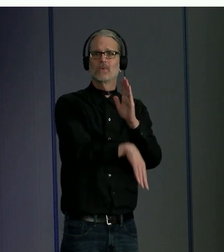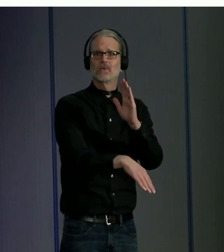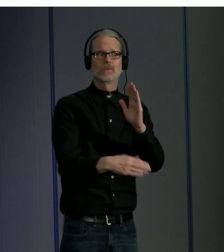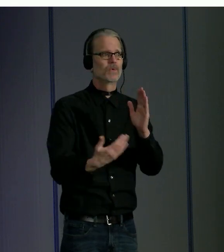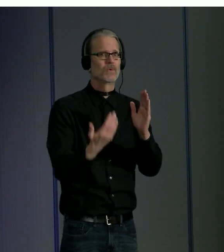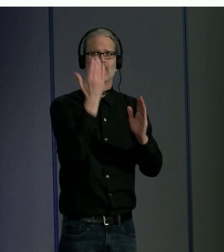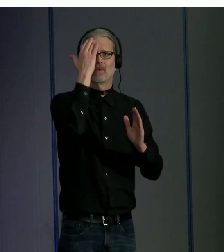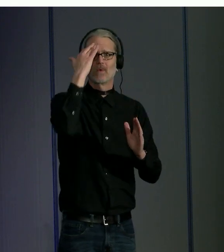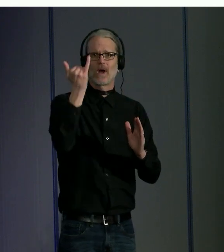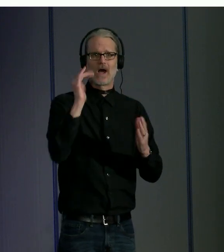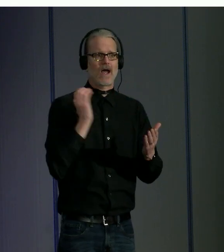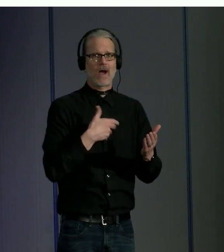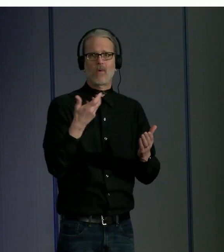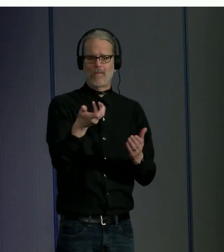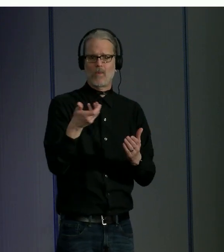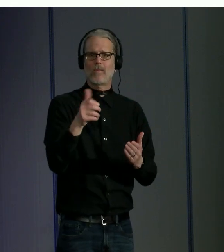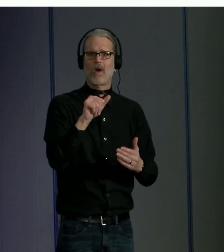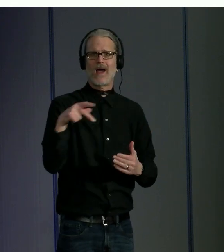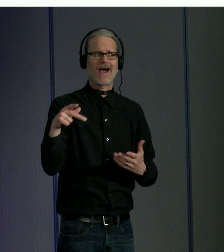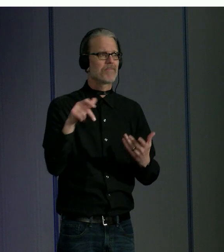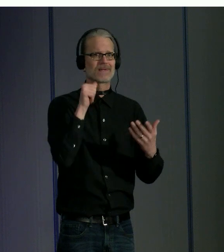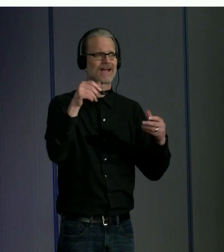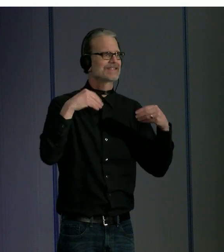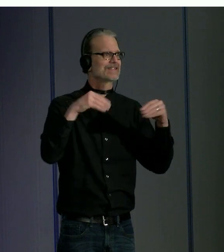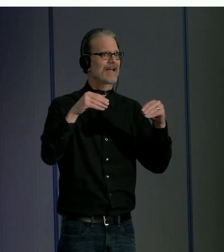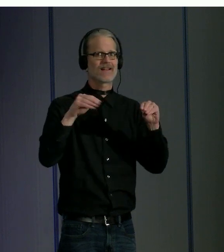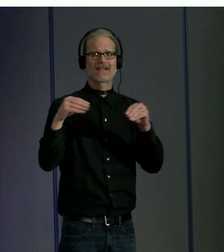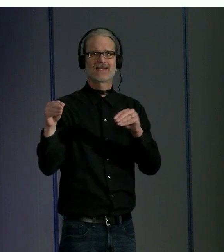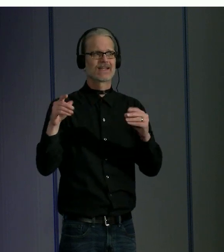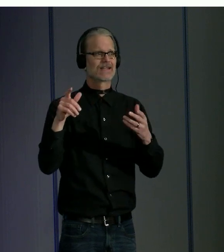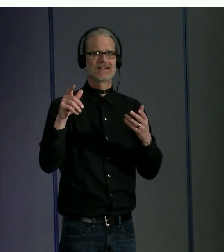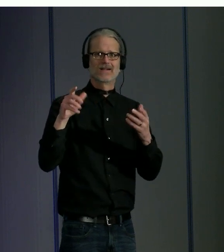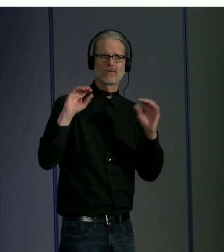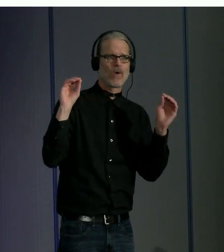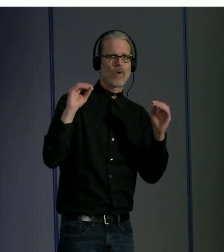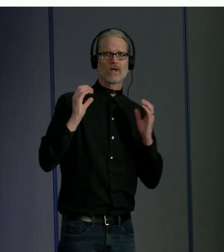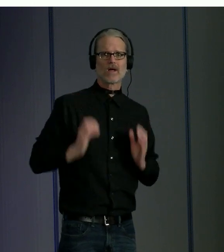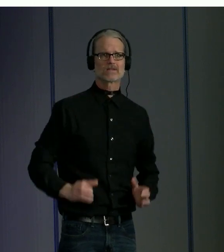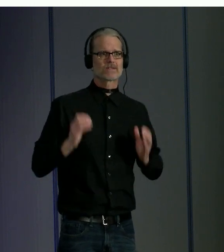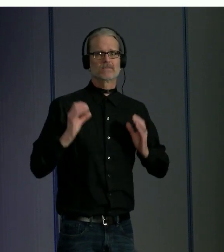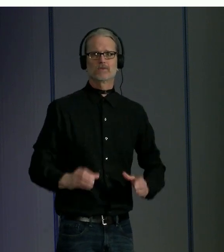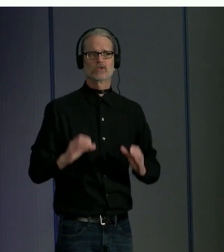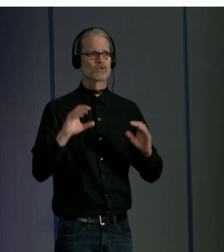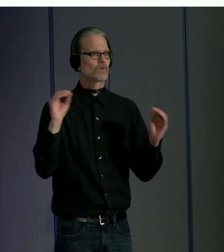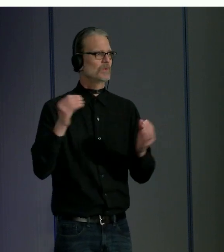Why is our mobile app not sending us customers and generating us revenue?